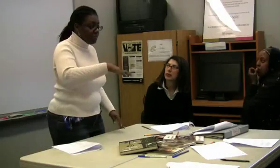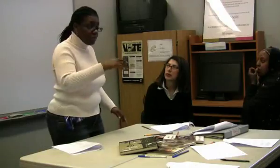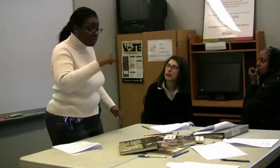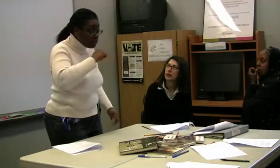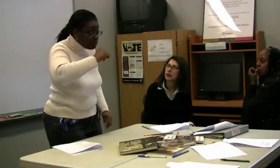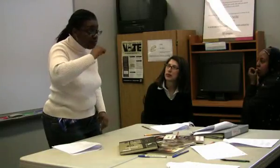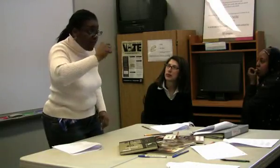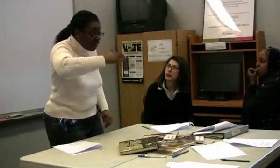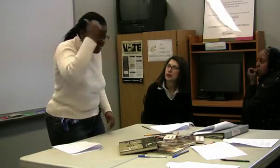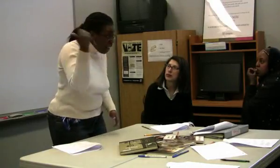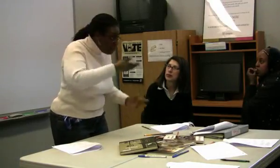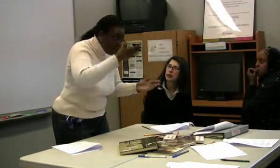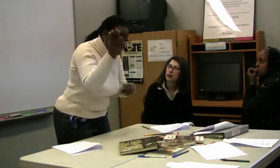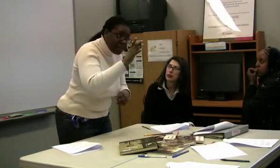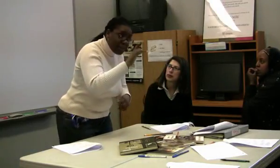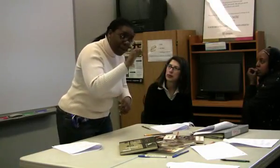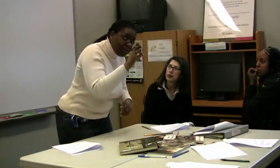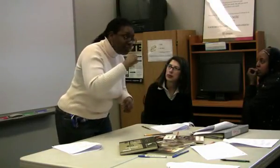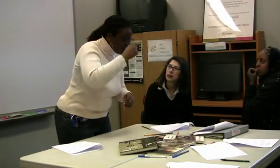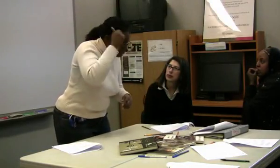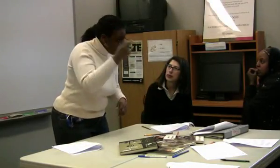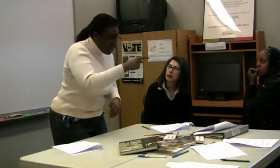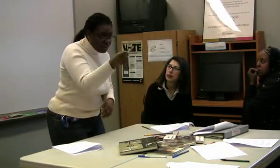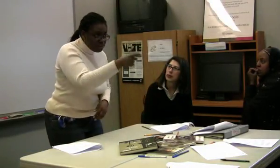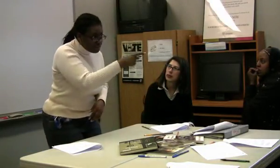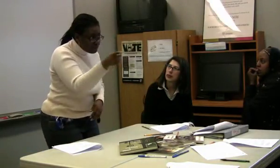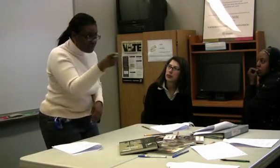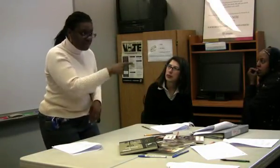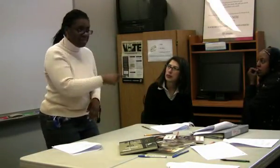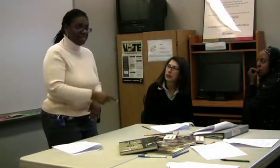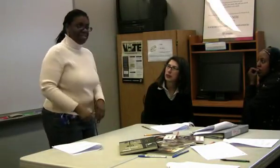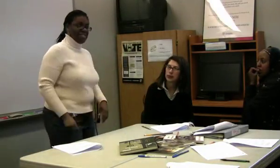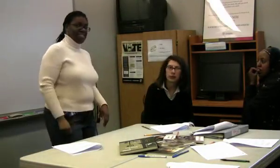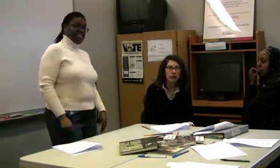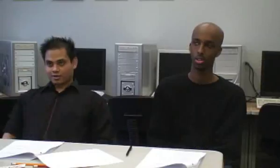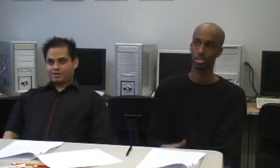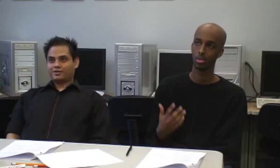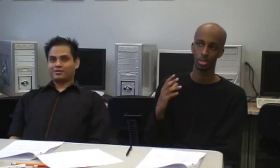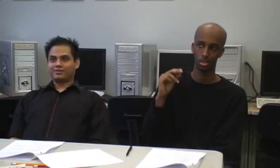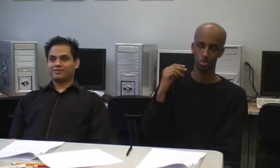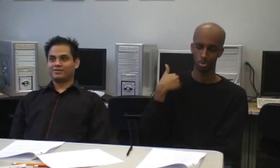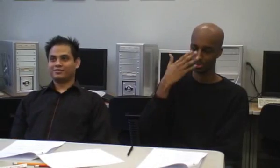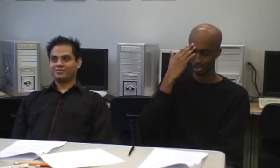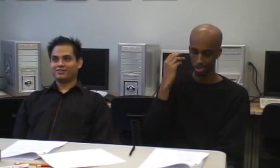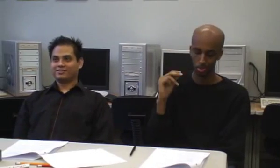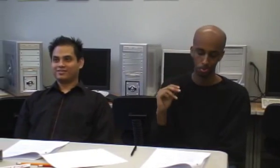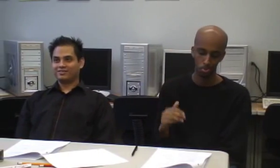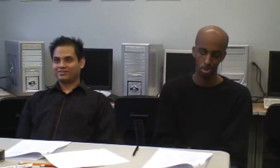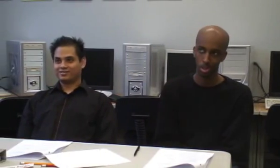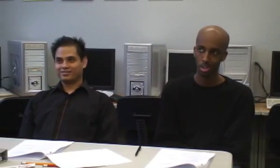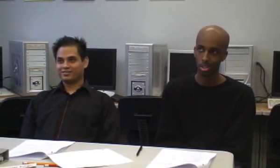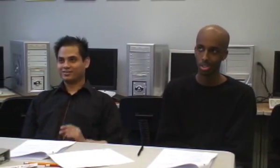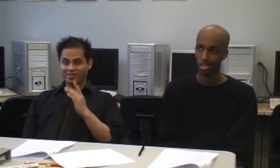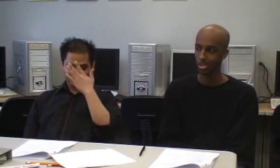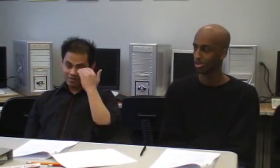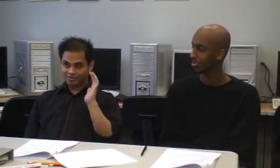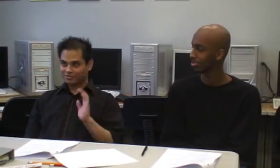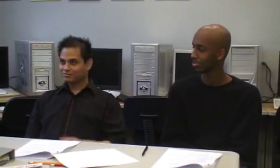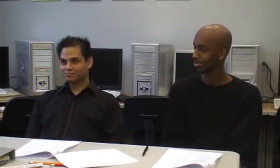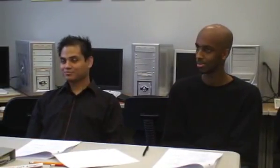Do not forget to bring them with you. I will not forget